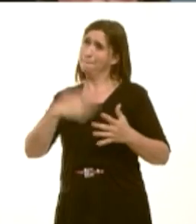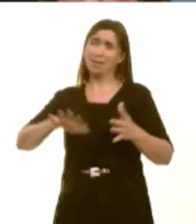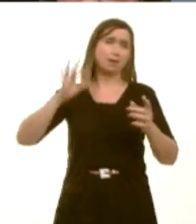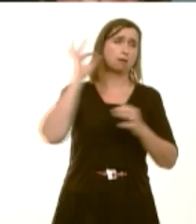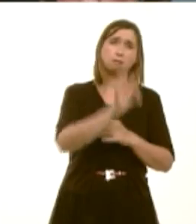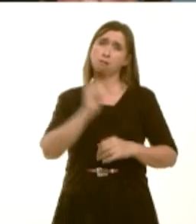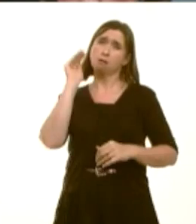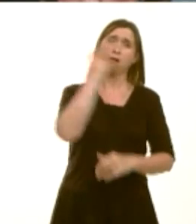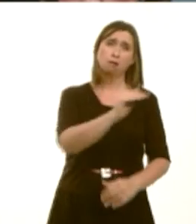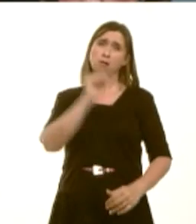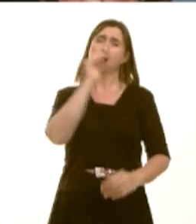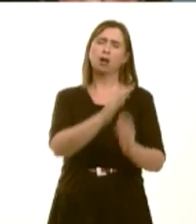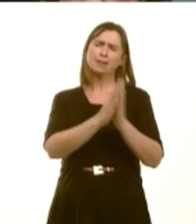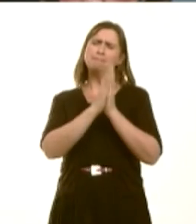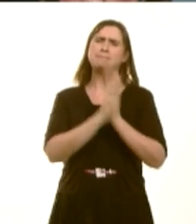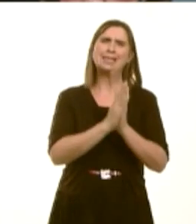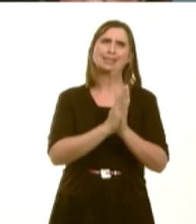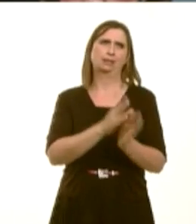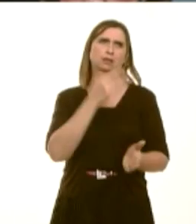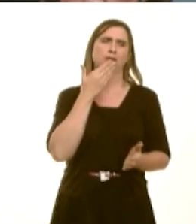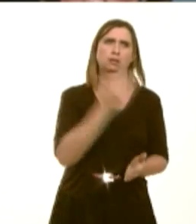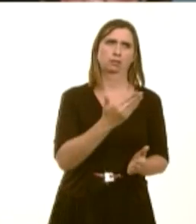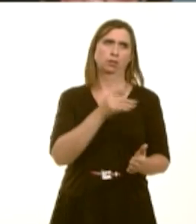policy and that advice, and that is a discussion that weíll continue to have.